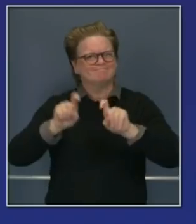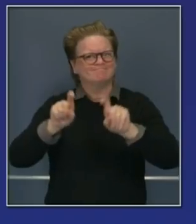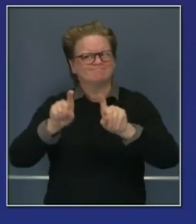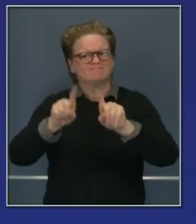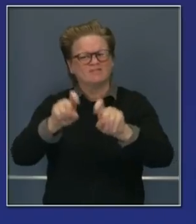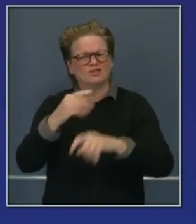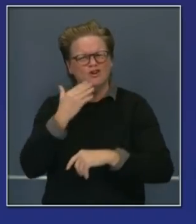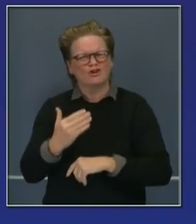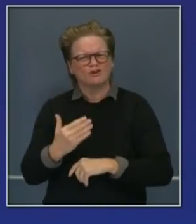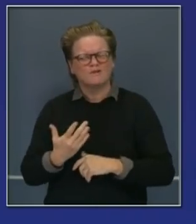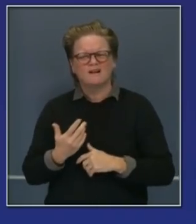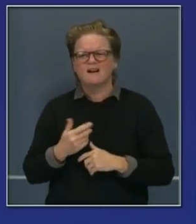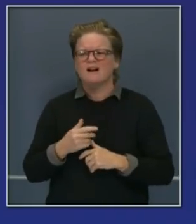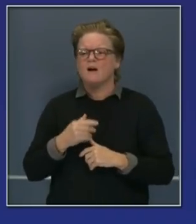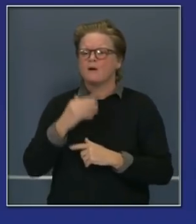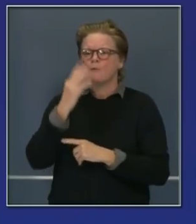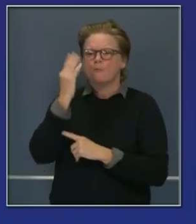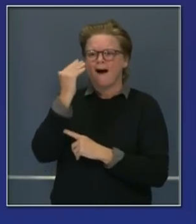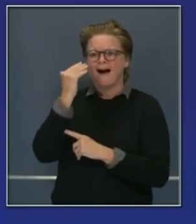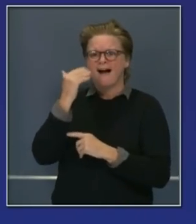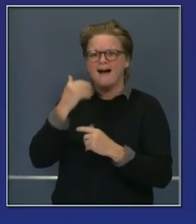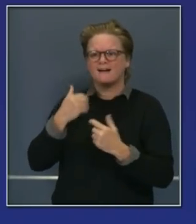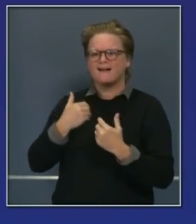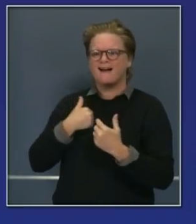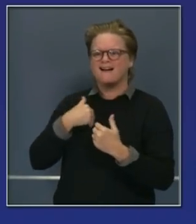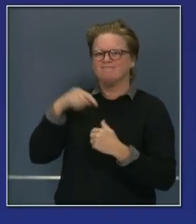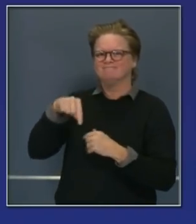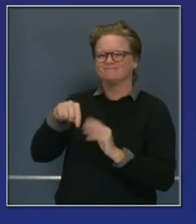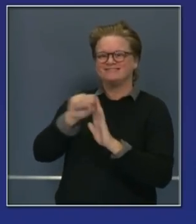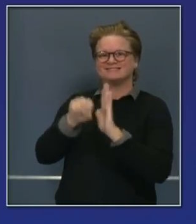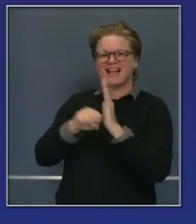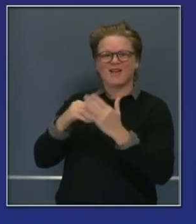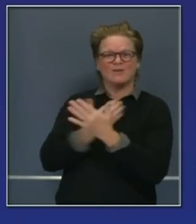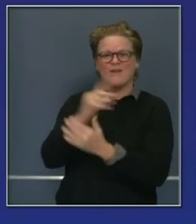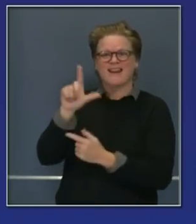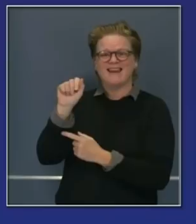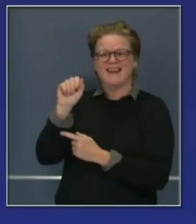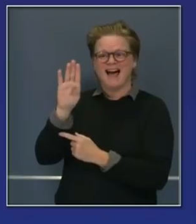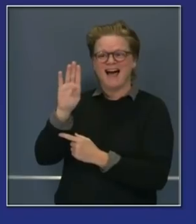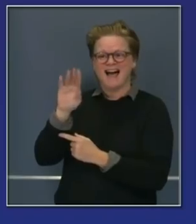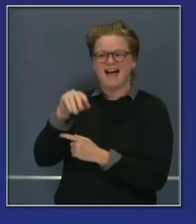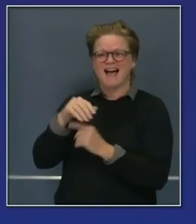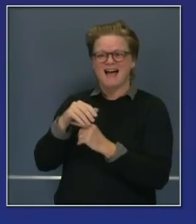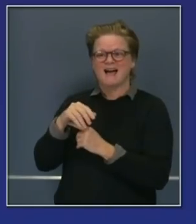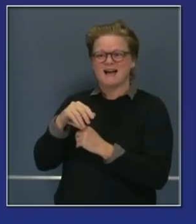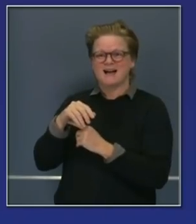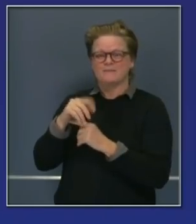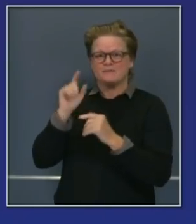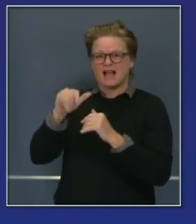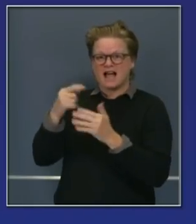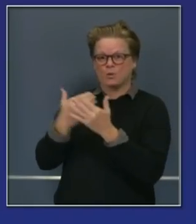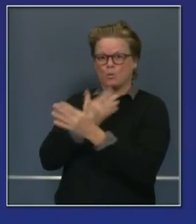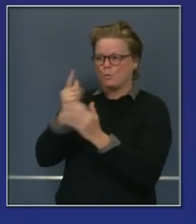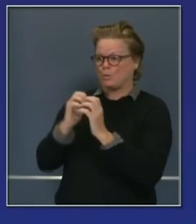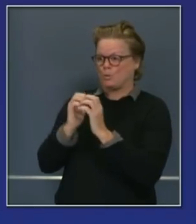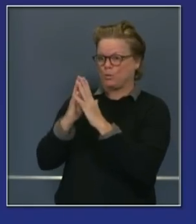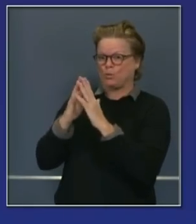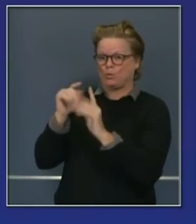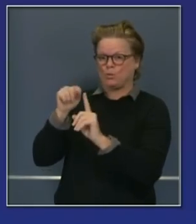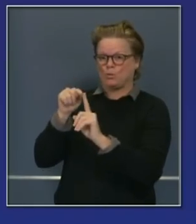SHY OF 194,000 TESTS. WE ARE GETTING CLOSE TO 200,000 TESTS. THAT WOULD BE CLOSE TO A RECORD NUMBER OF TESTS THAT IS AIDED BY THIS NEW STATE LAB THAT WE